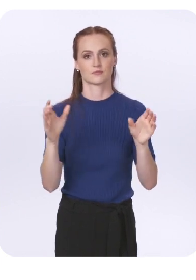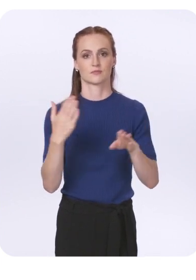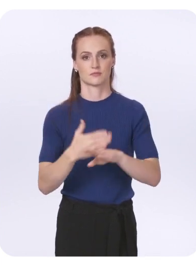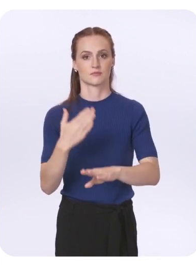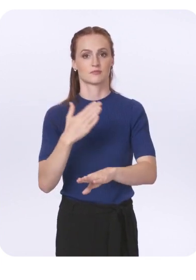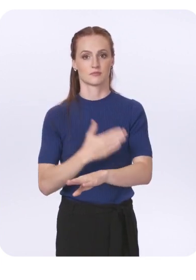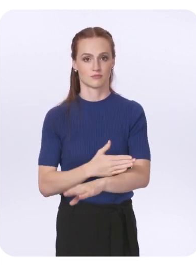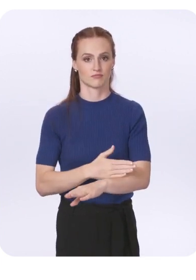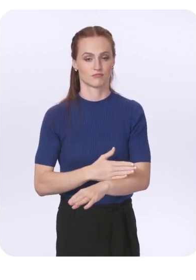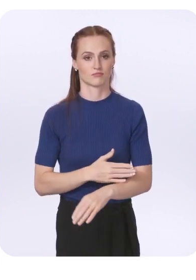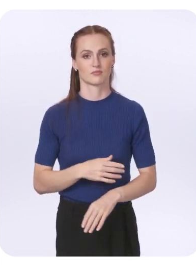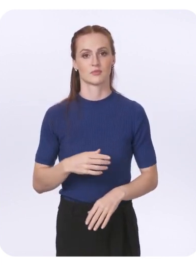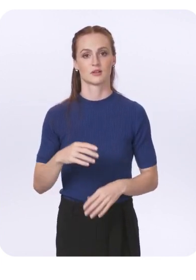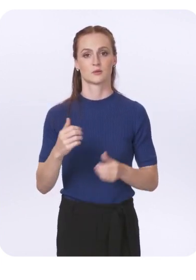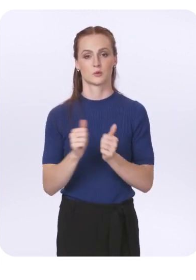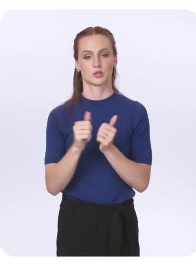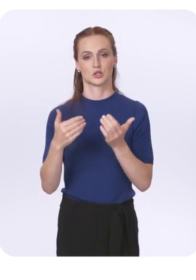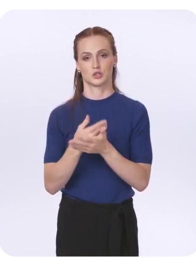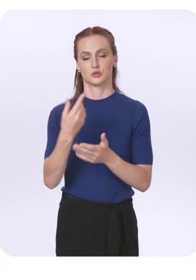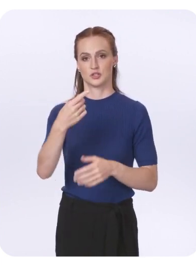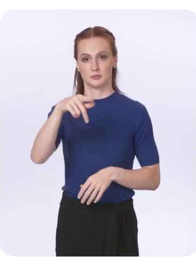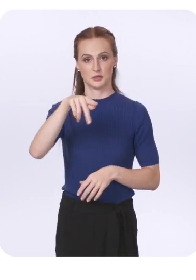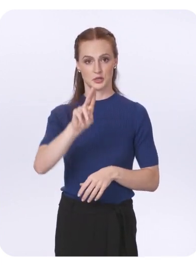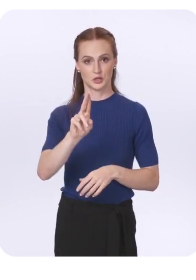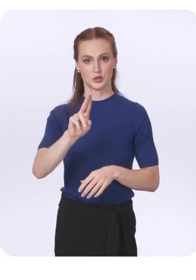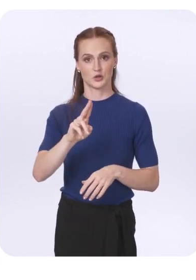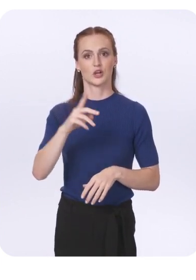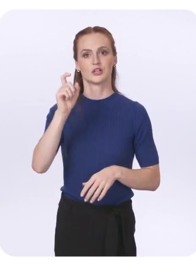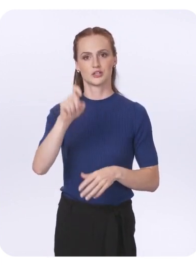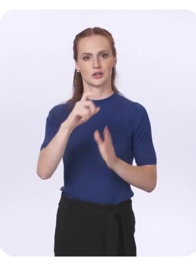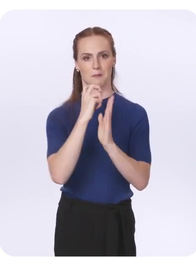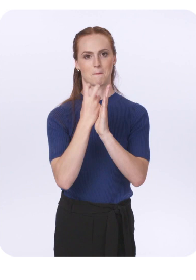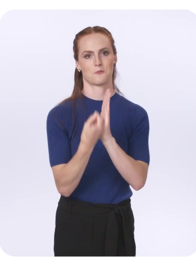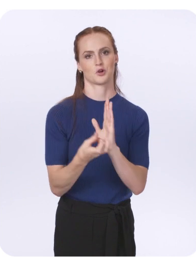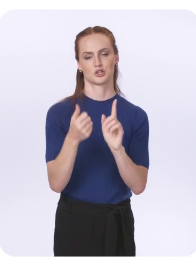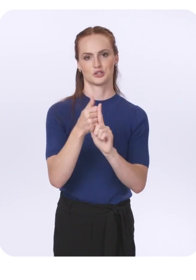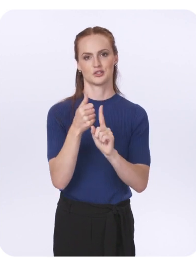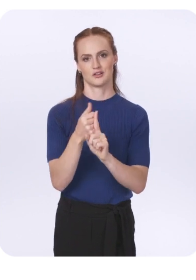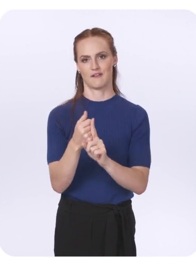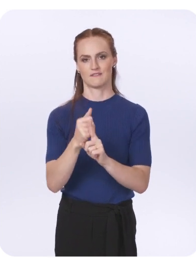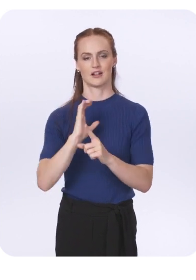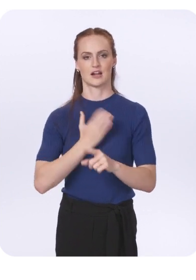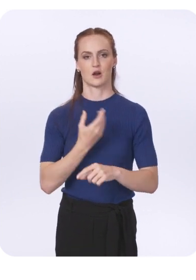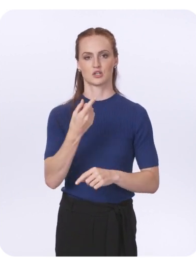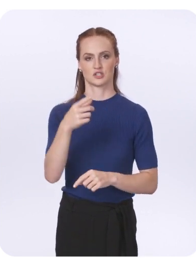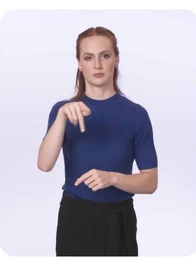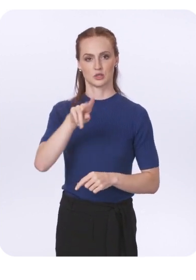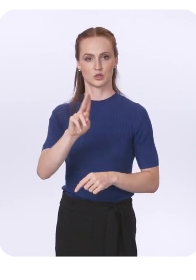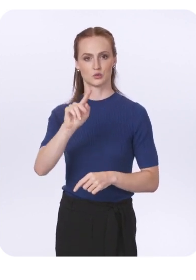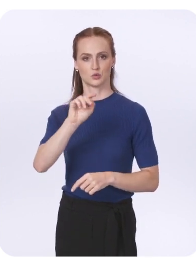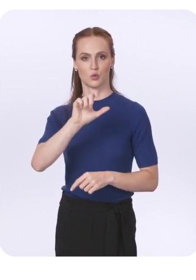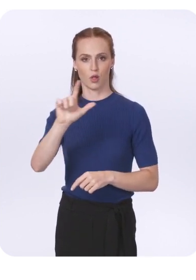the perf expansion on board the new GPU. You probably need to immerse yourself in our GPU tooling.